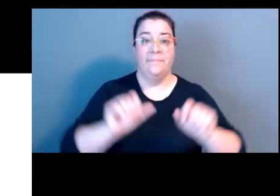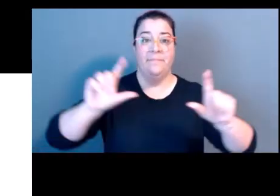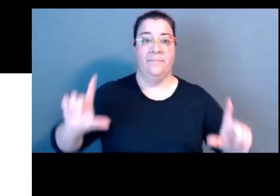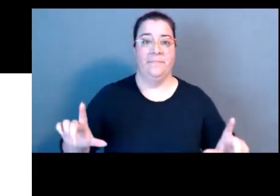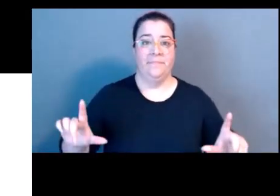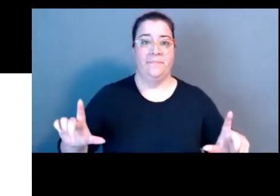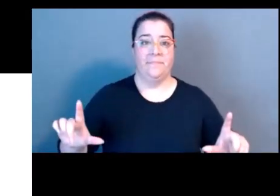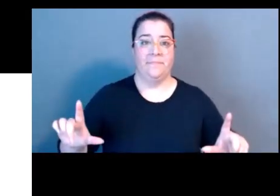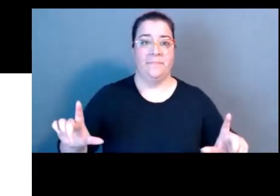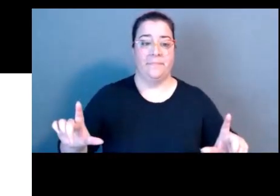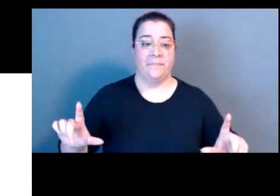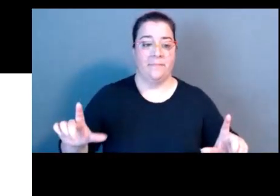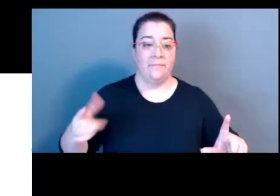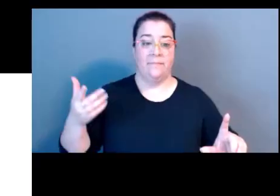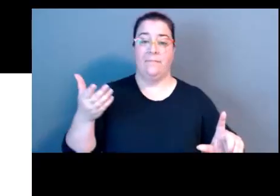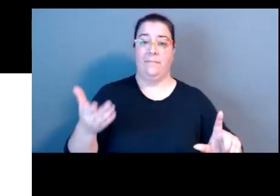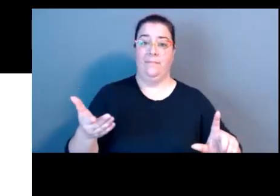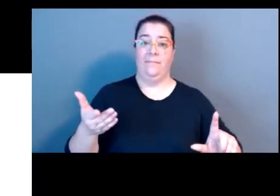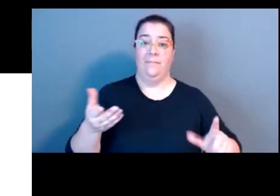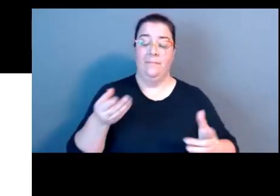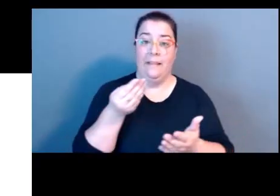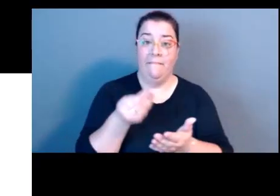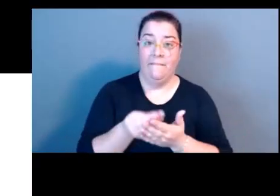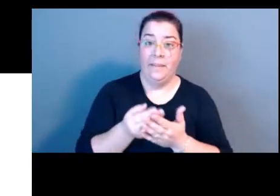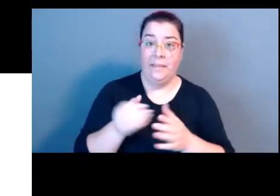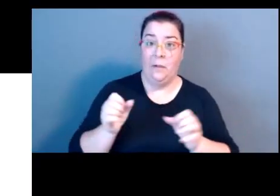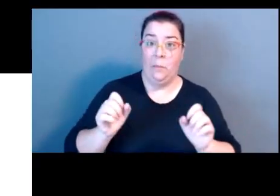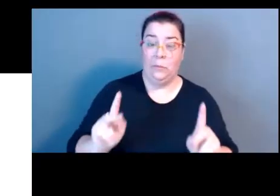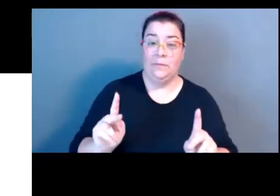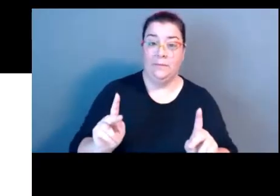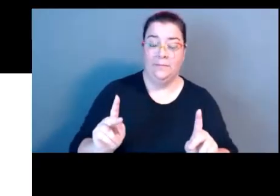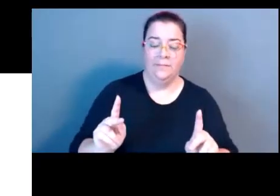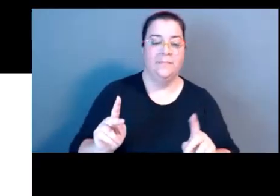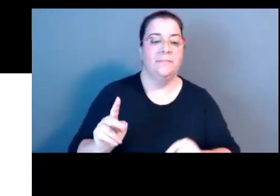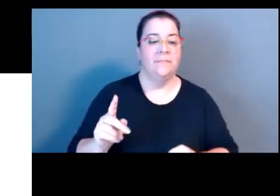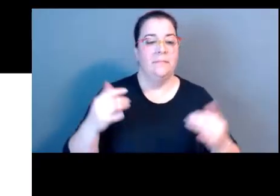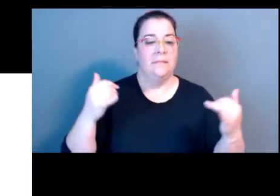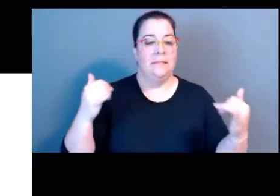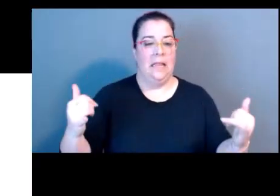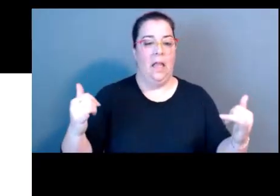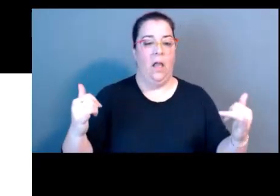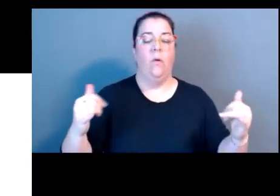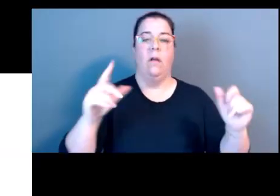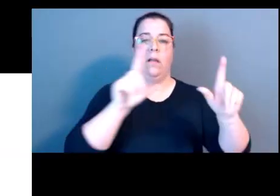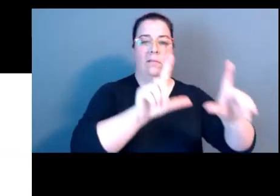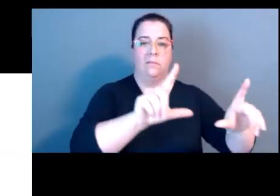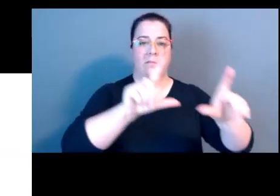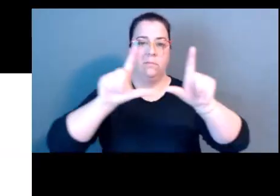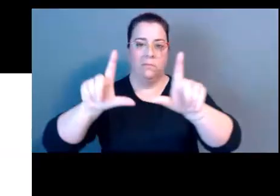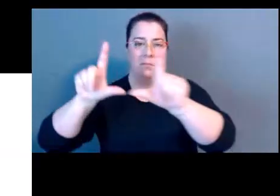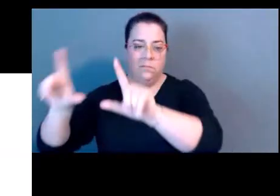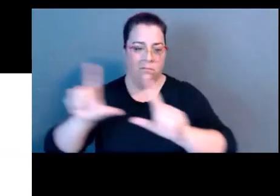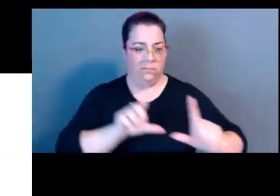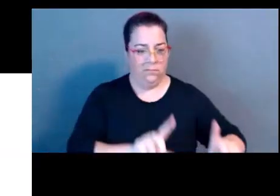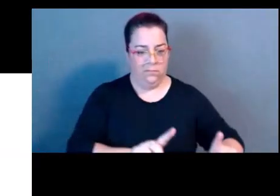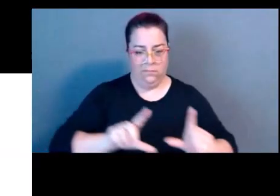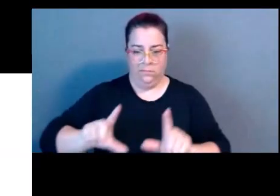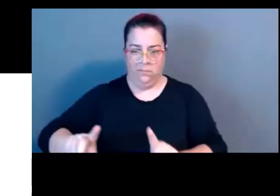Once you're on the Funding Opportunities page, you'll identify and select which grant you're interested in applying for.